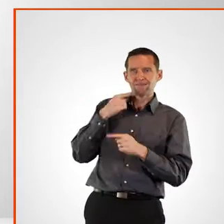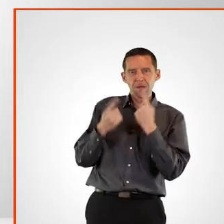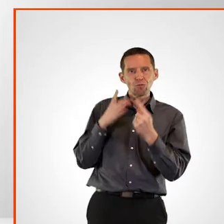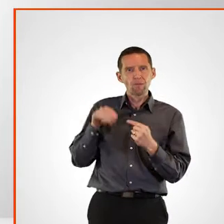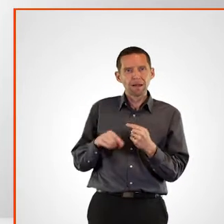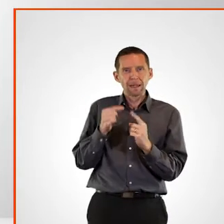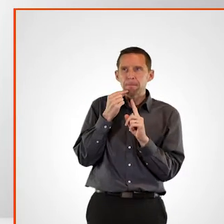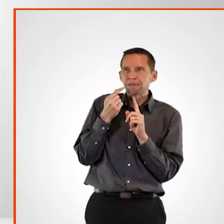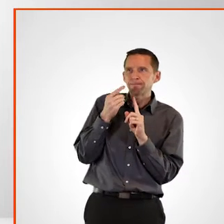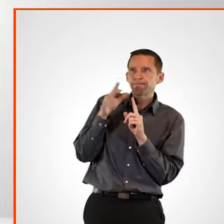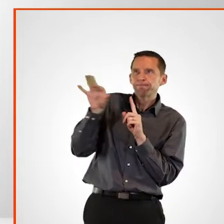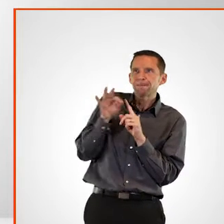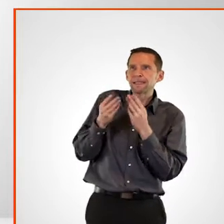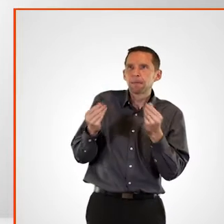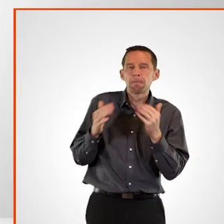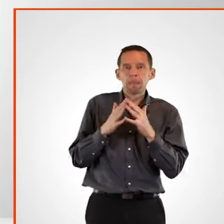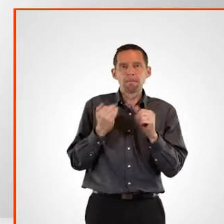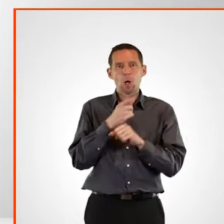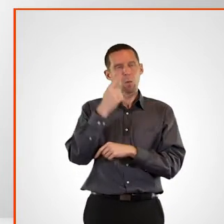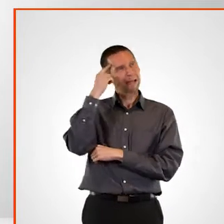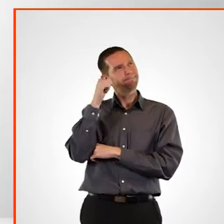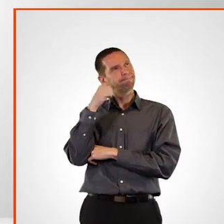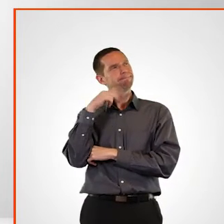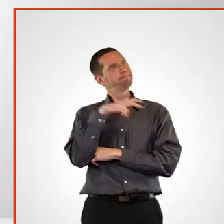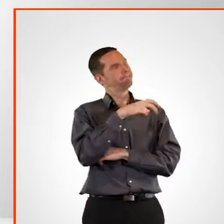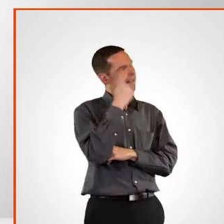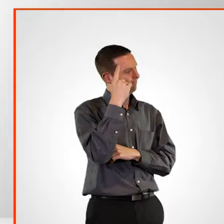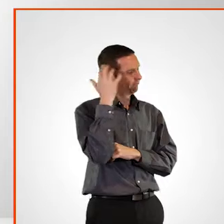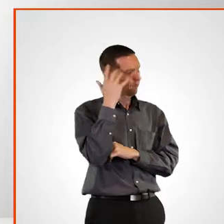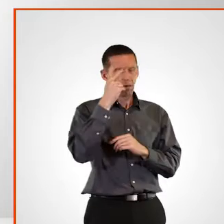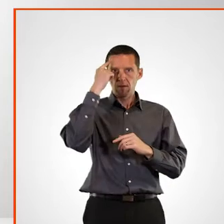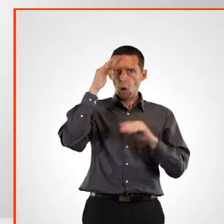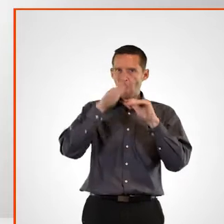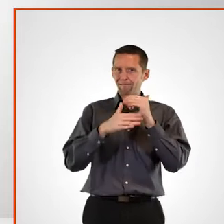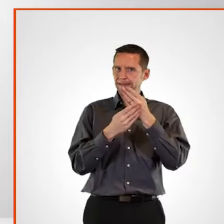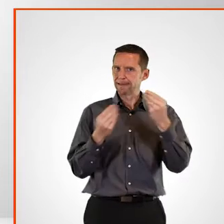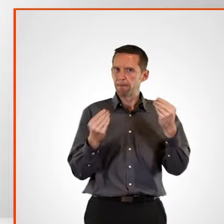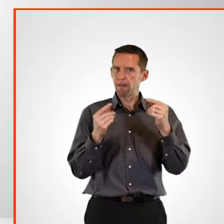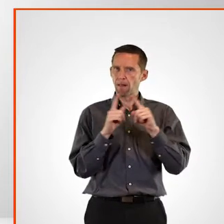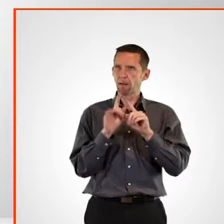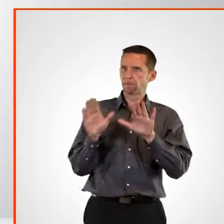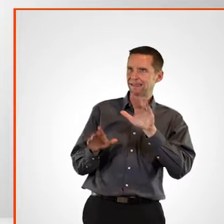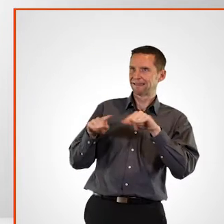perhaps a tidbit of something that kind of made you go away and reflect and think about some of the differences